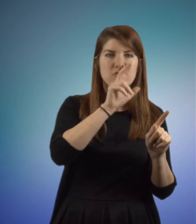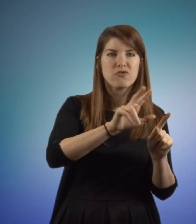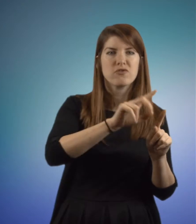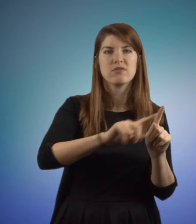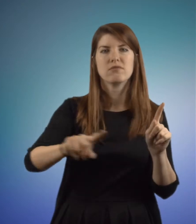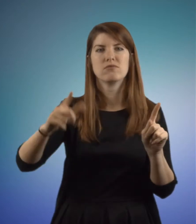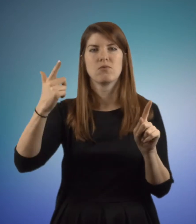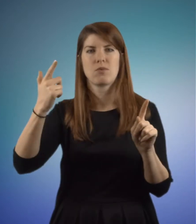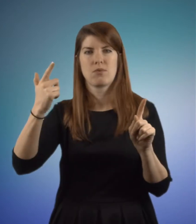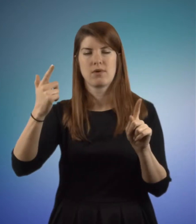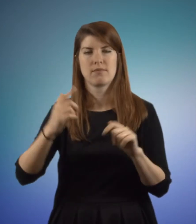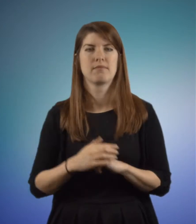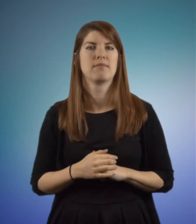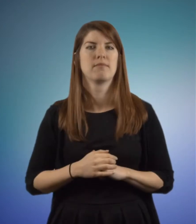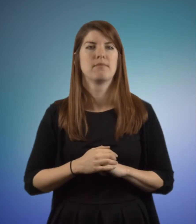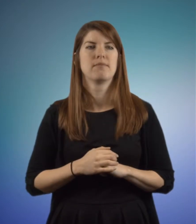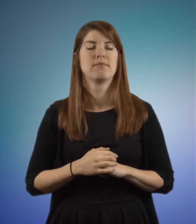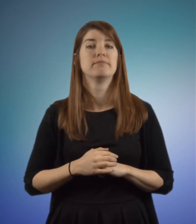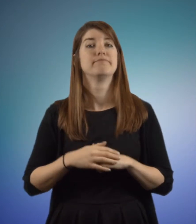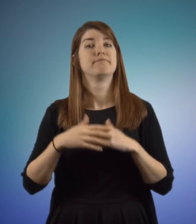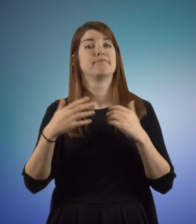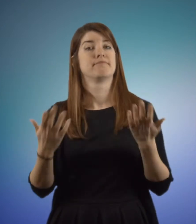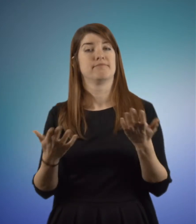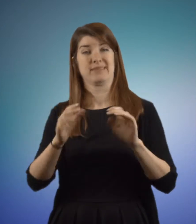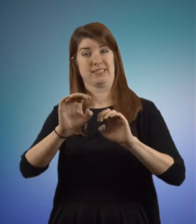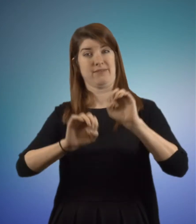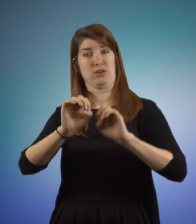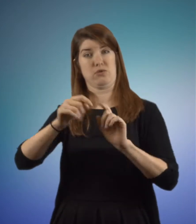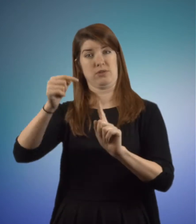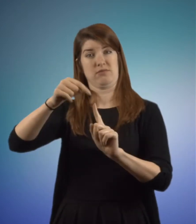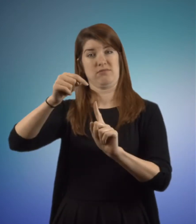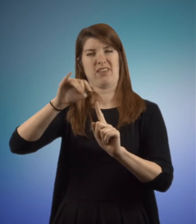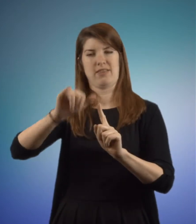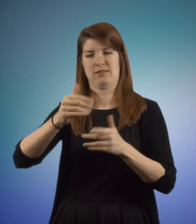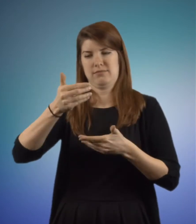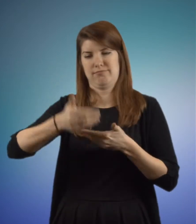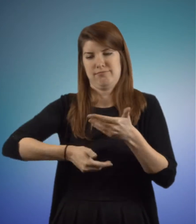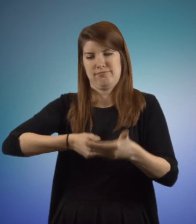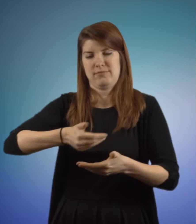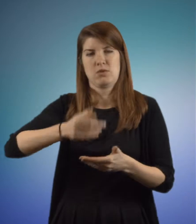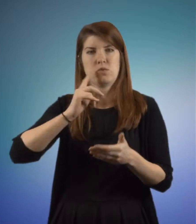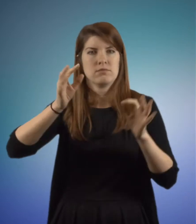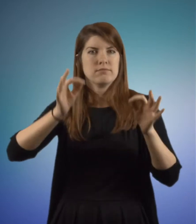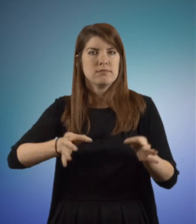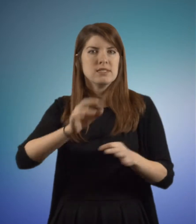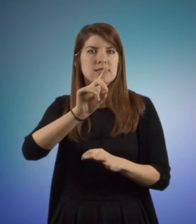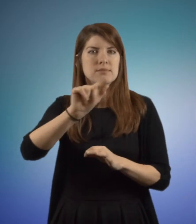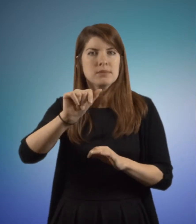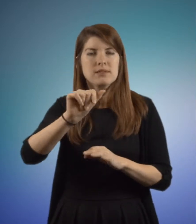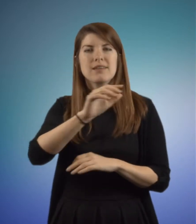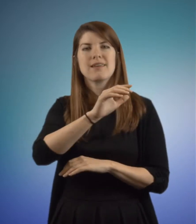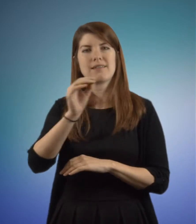So, evaluations are the procedures that determine the disability as well as the special education